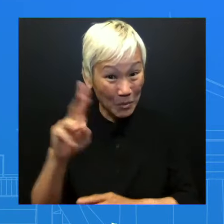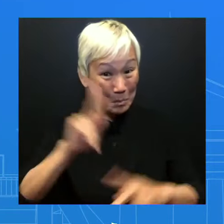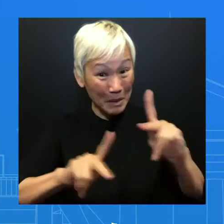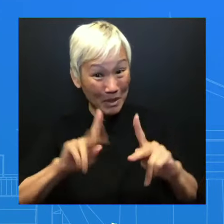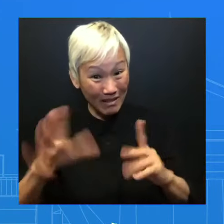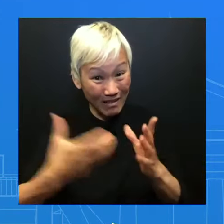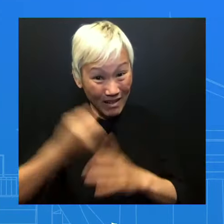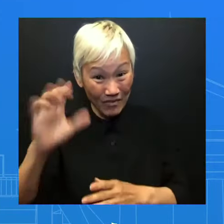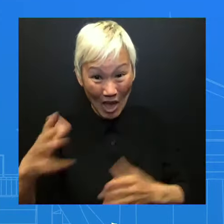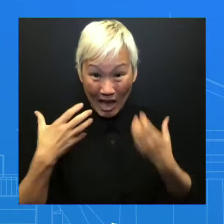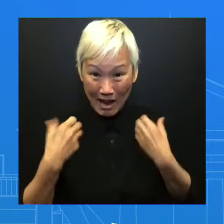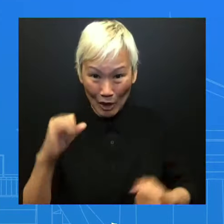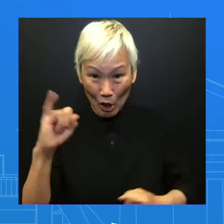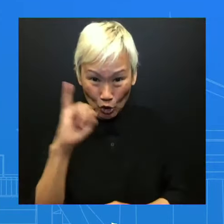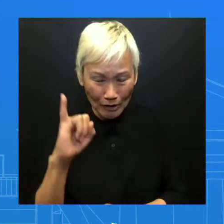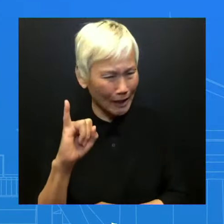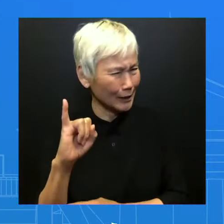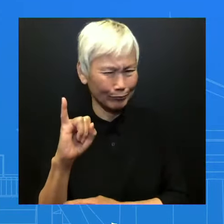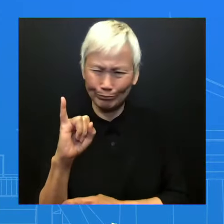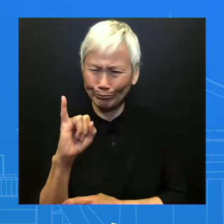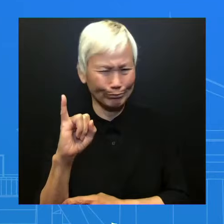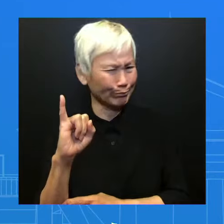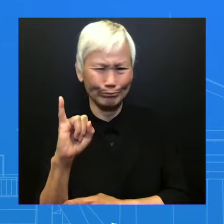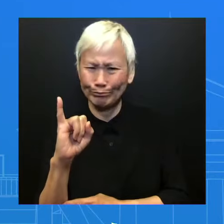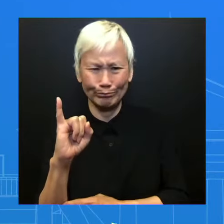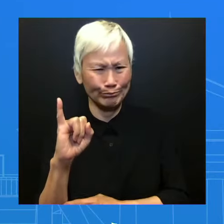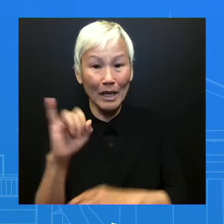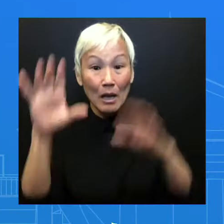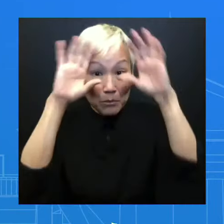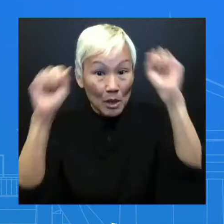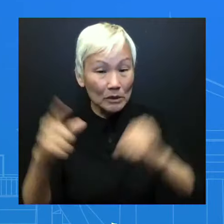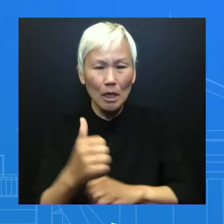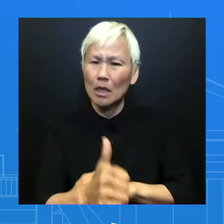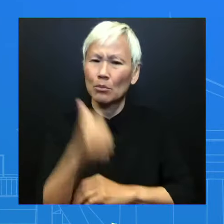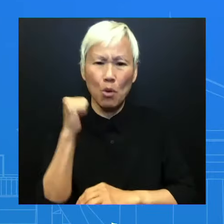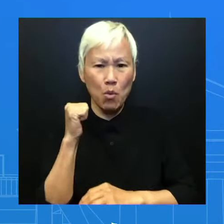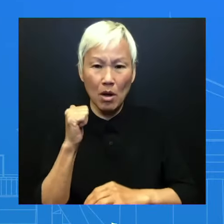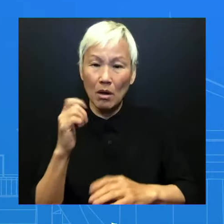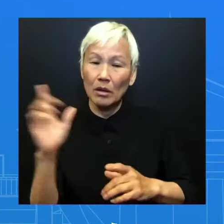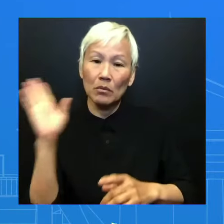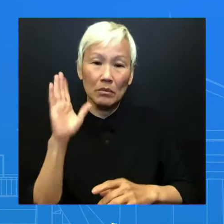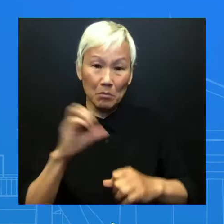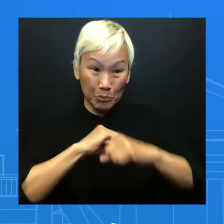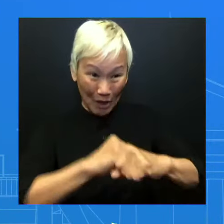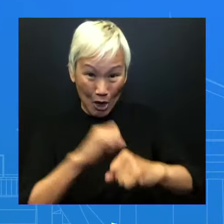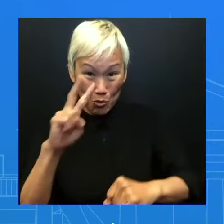He's not going to agree to a deal that protects $200 billion in subsidies for Big Pharma -- you heard us say that --